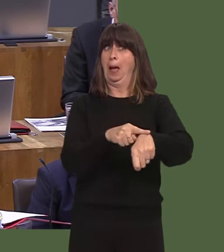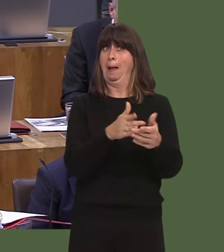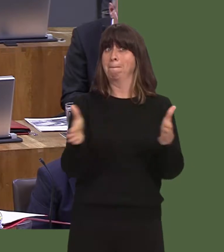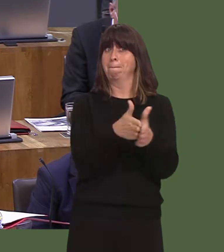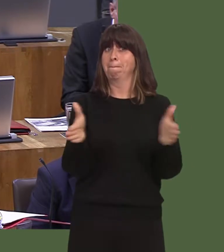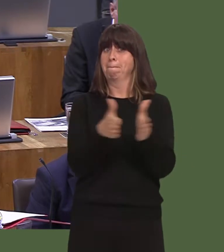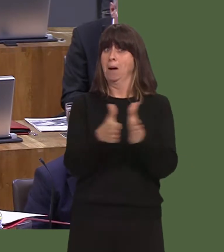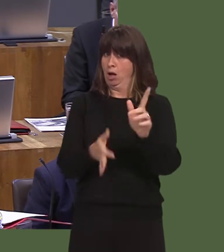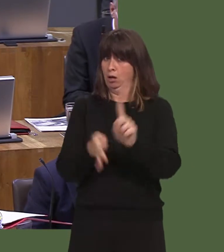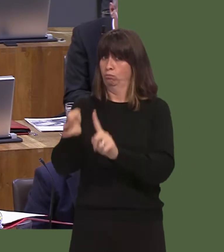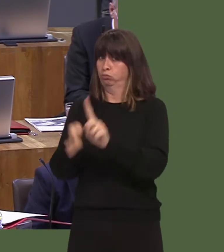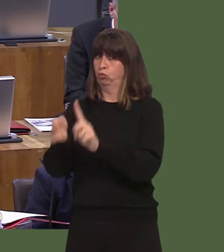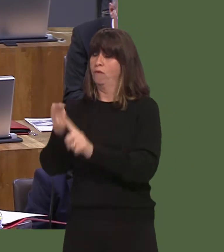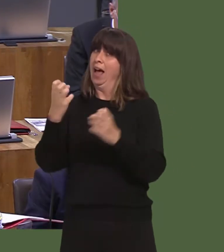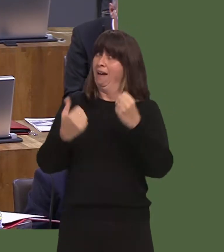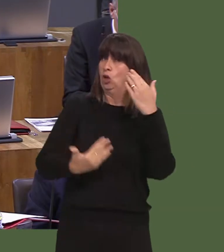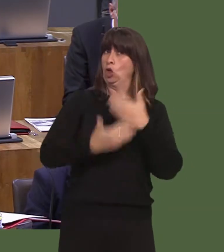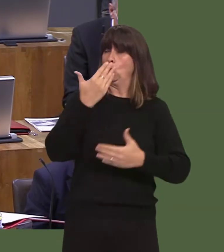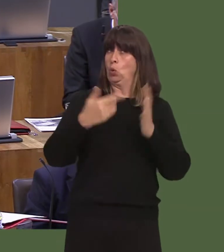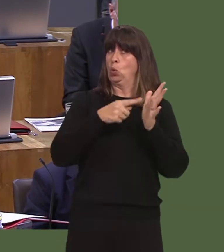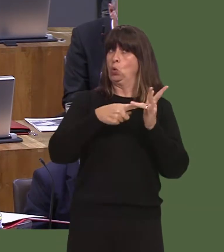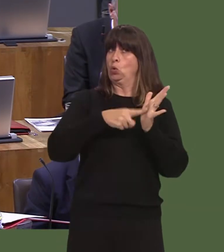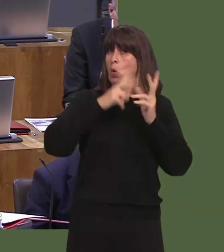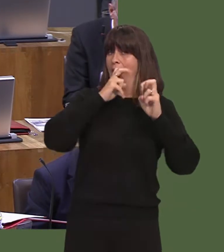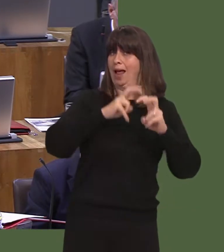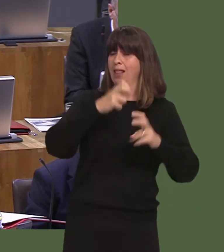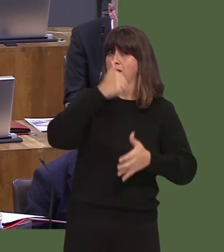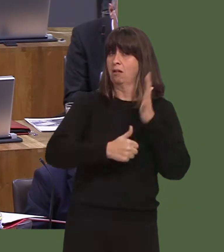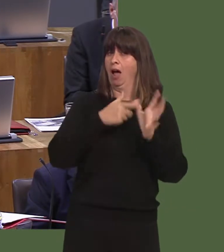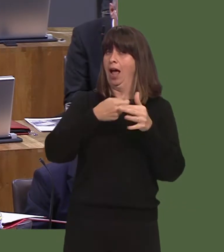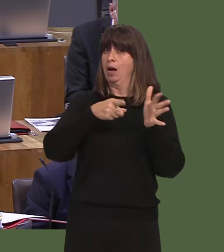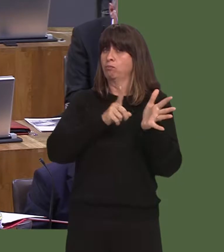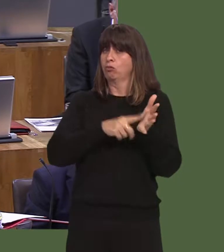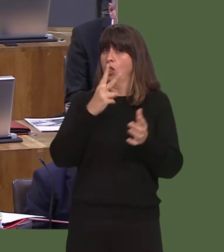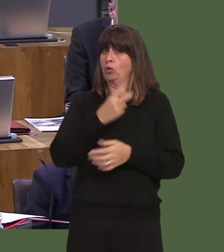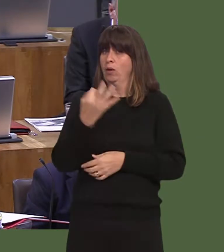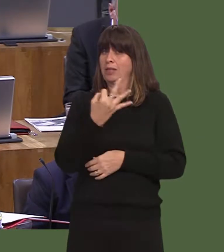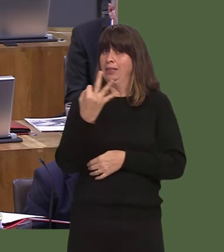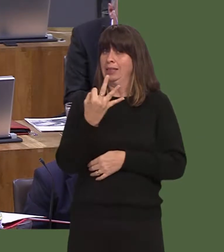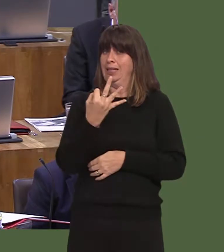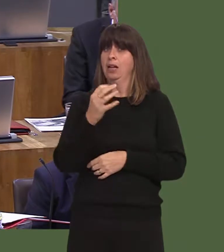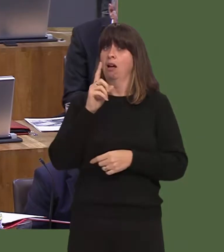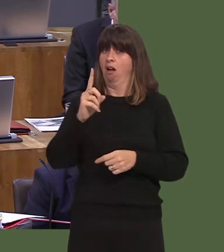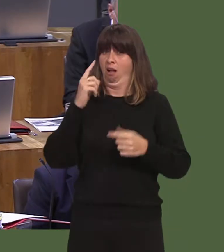the number waiting over eight weeks at the end of July being 24 per cent lower than in July last year, and 82 per cent lower than the high of January 2014.